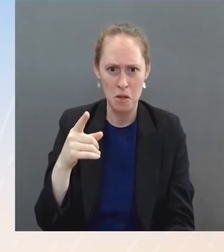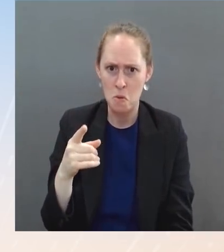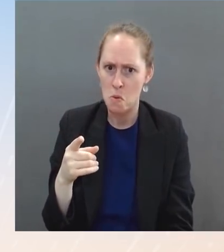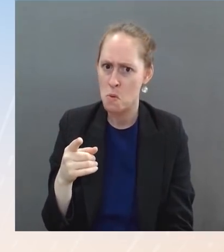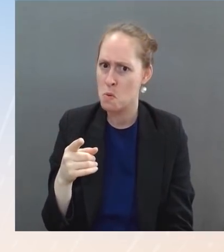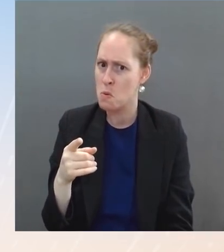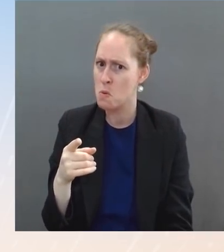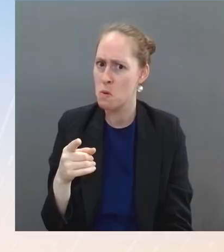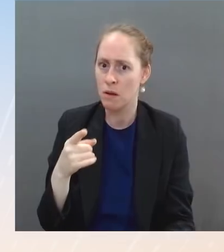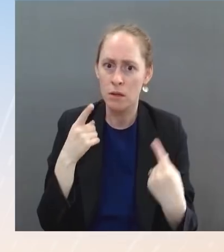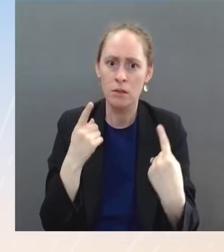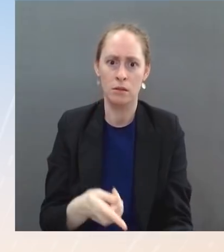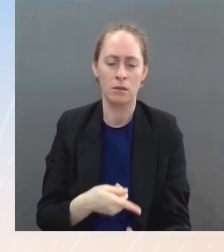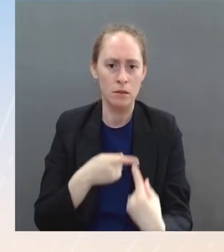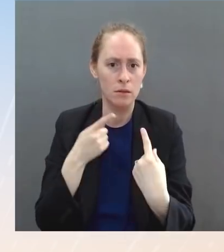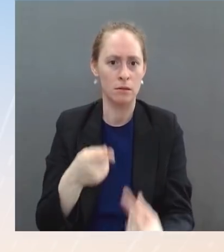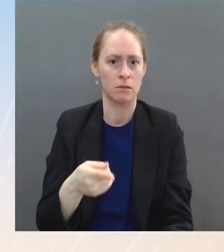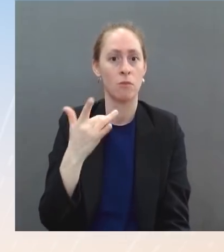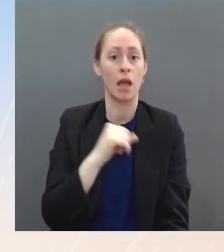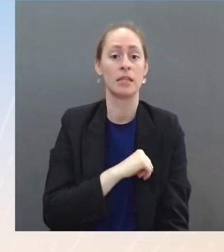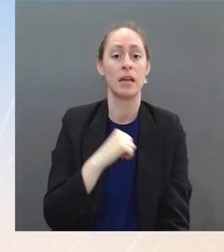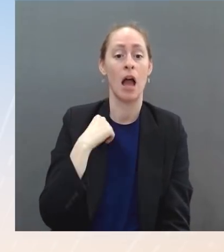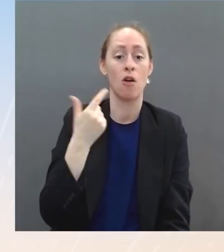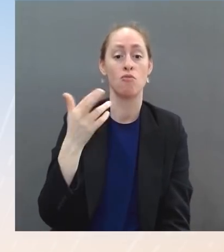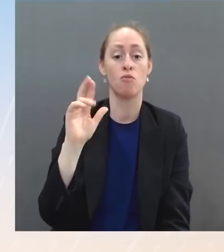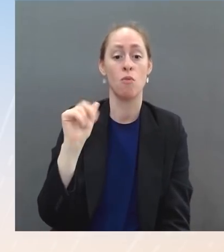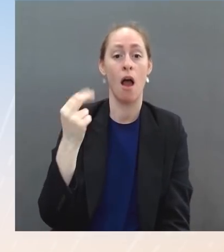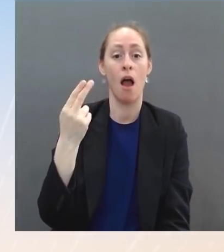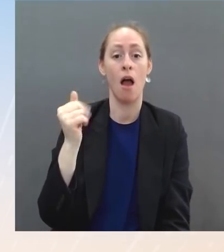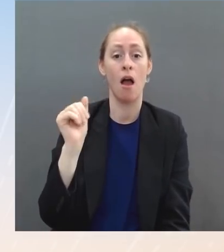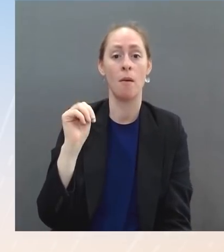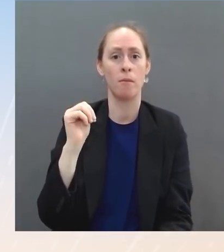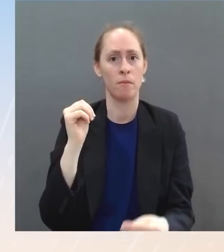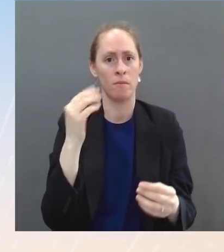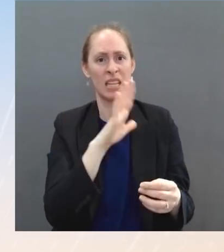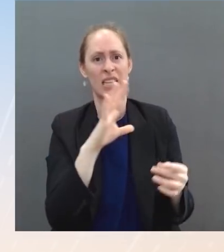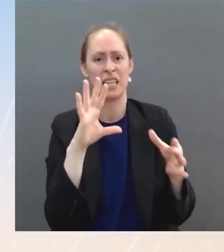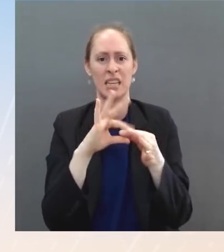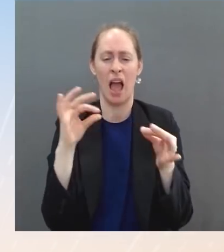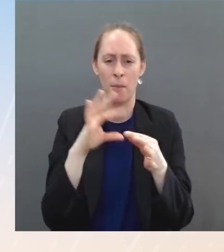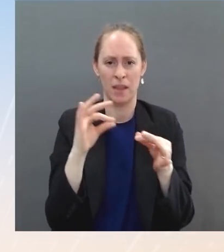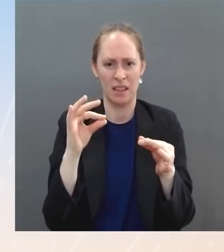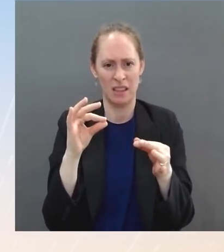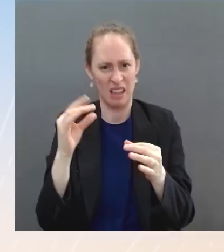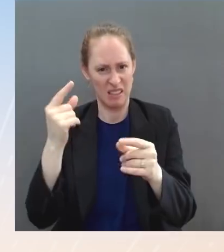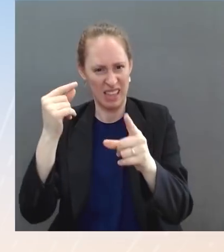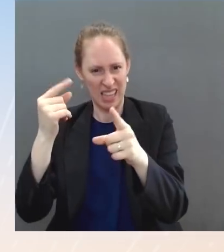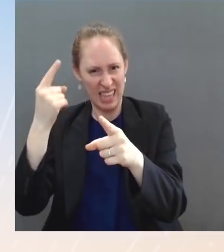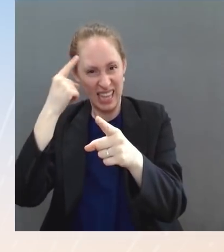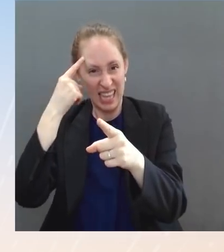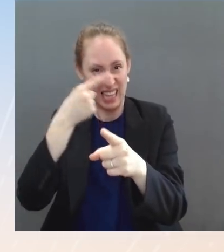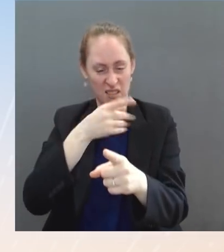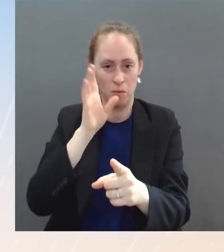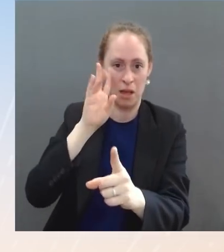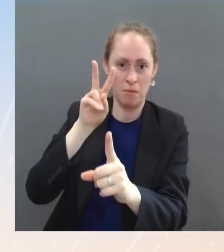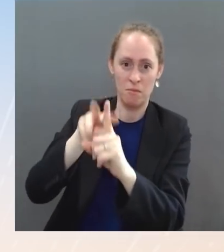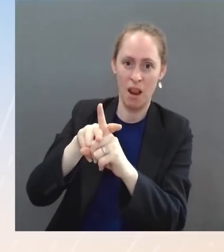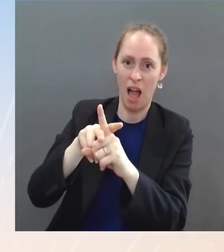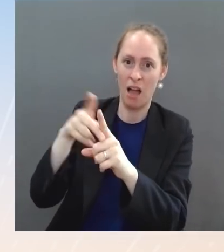what do you think is the nature of the Supreme Court as we look ahead for the future, not just this Supreme Court nominee but for future nominations,